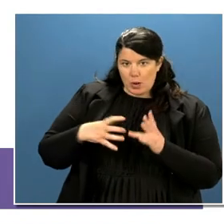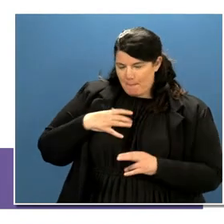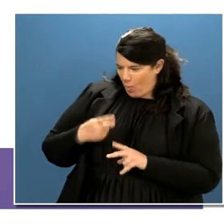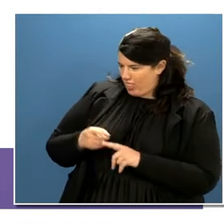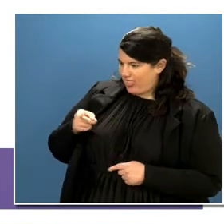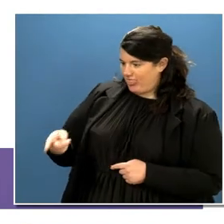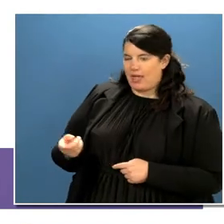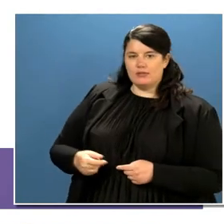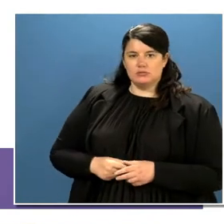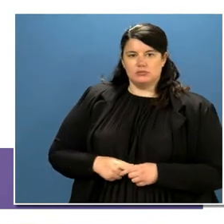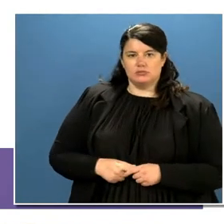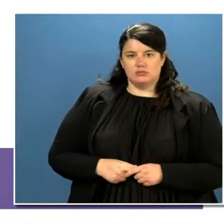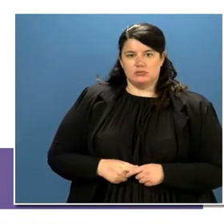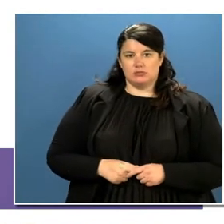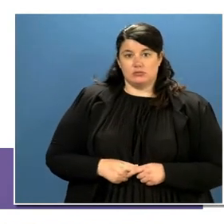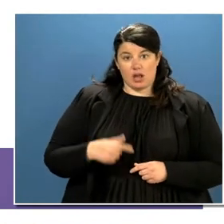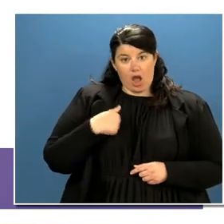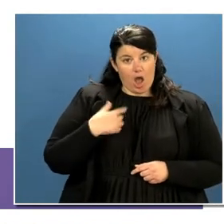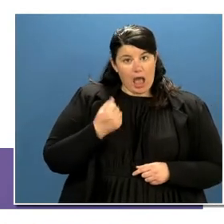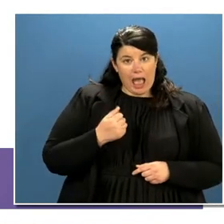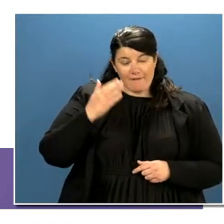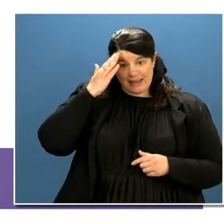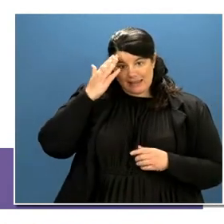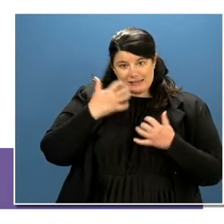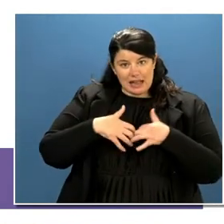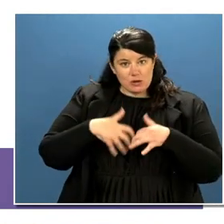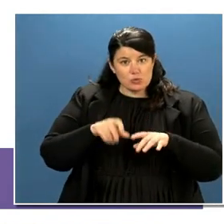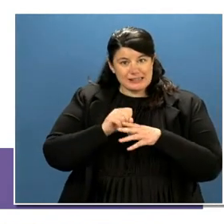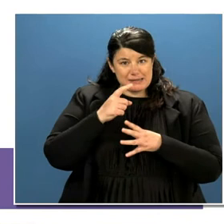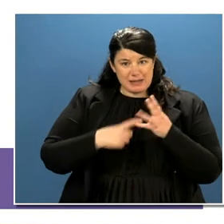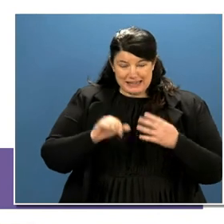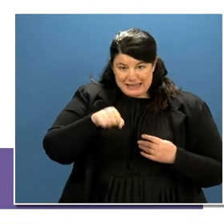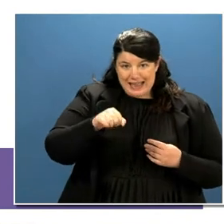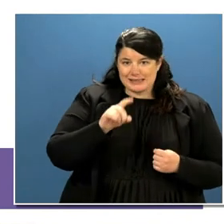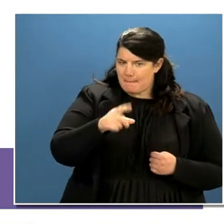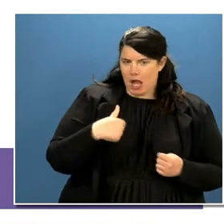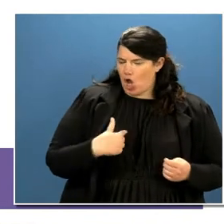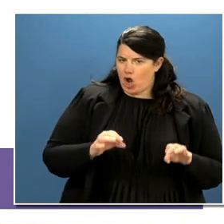I basically have an intellectual disability but I'm not function ---